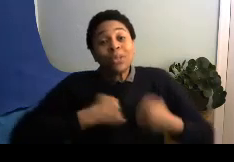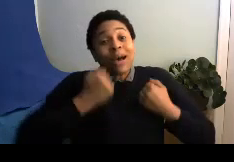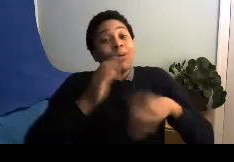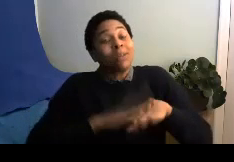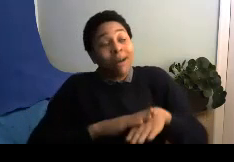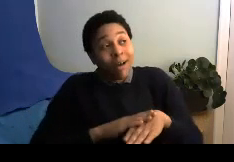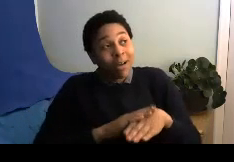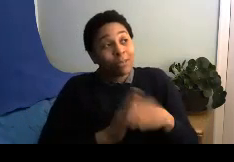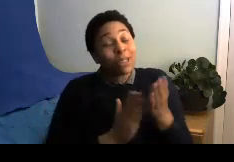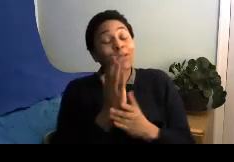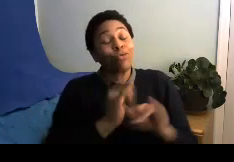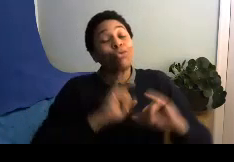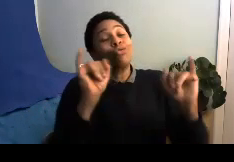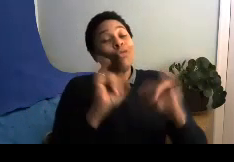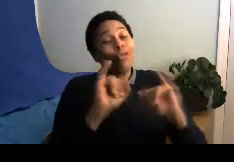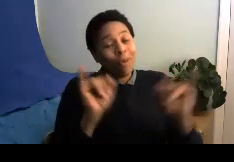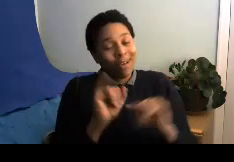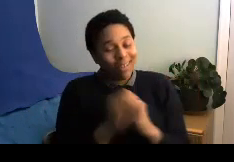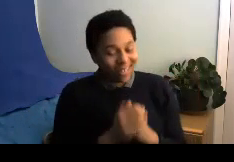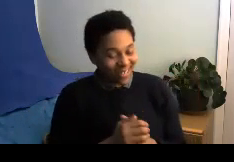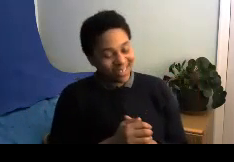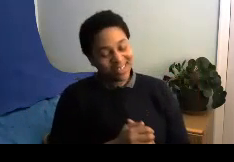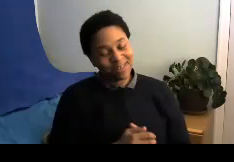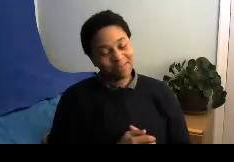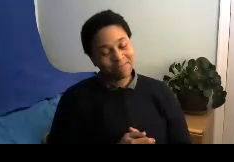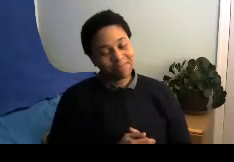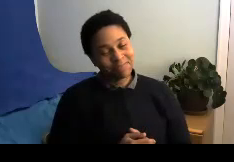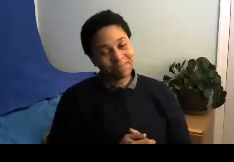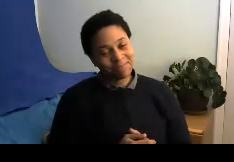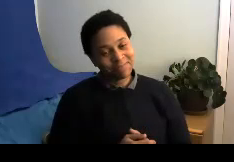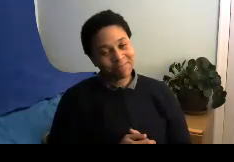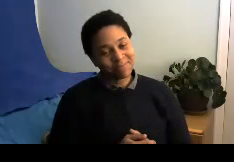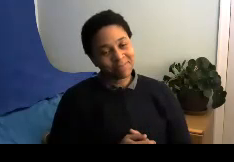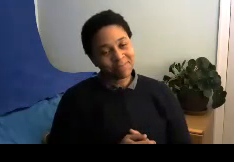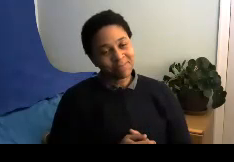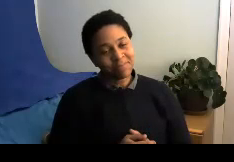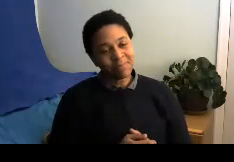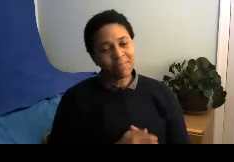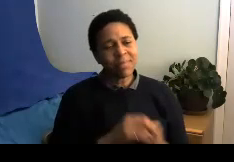Dan: That's fair enough. And so the other thing I felt about